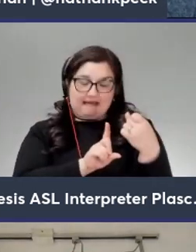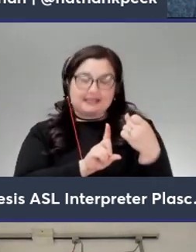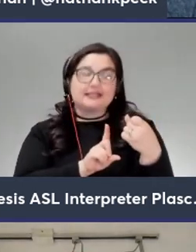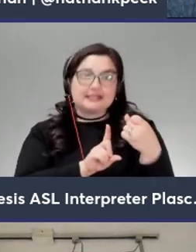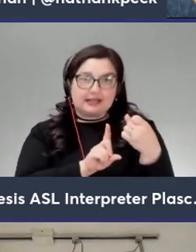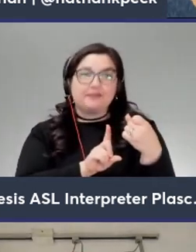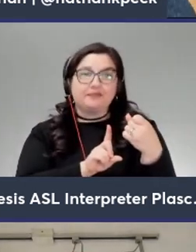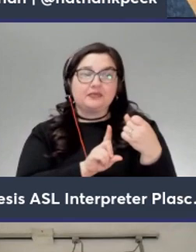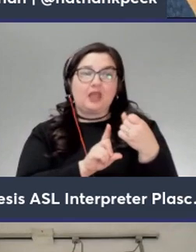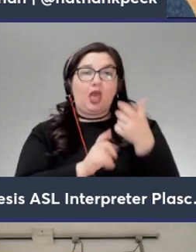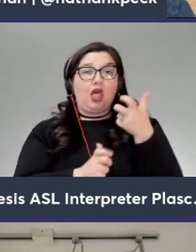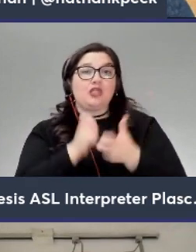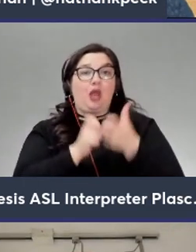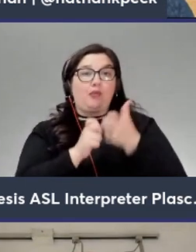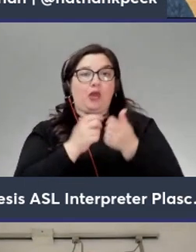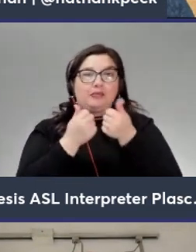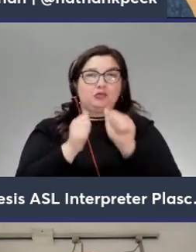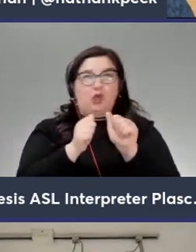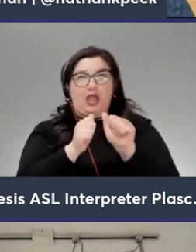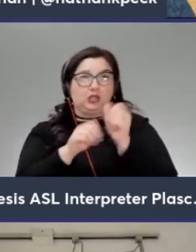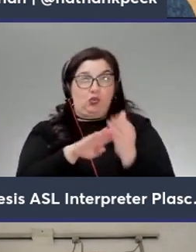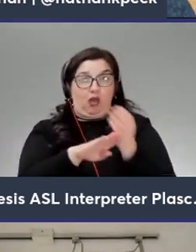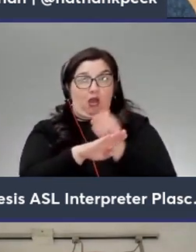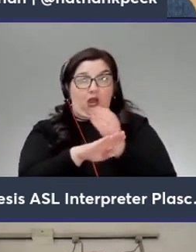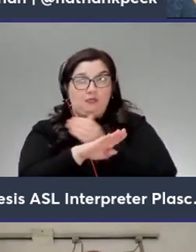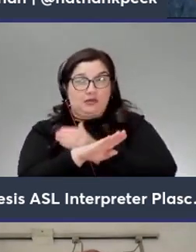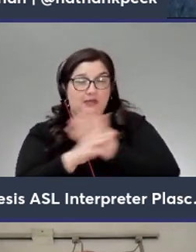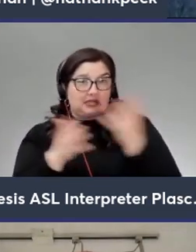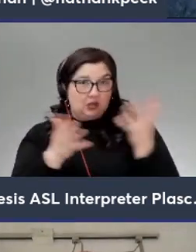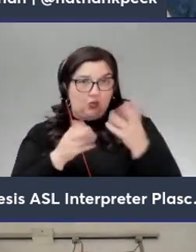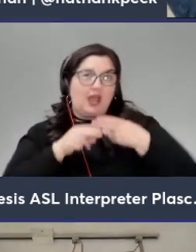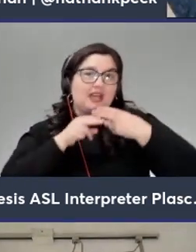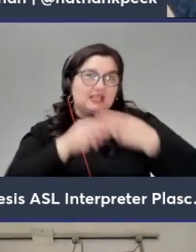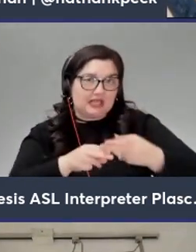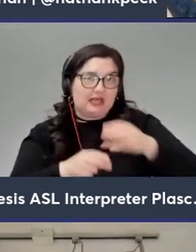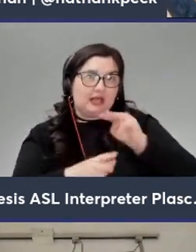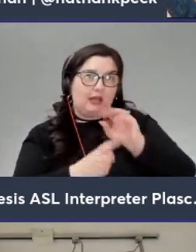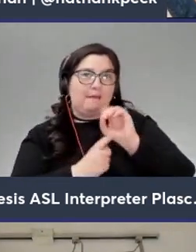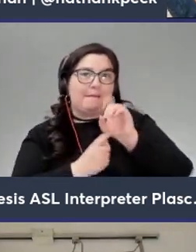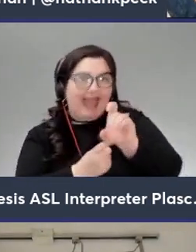the problem that I'm gonna be trying to optimize is what's called the Max-Cut problem.